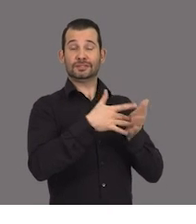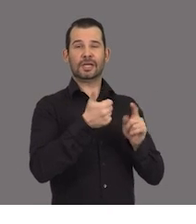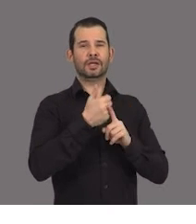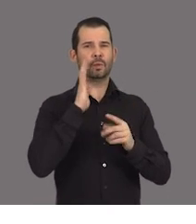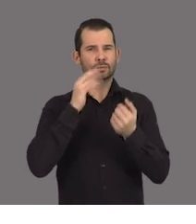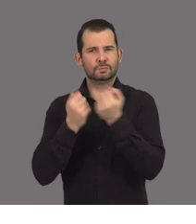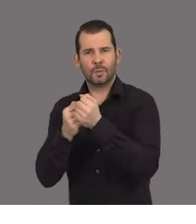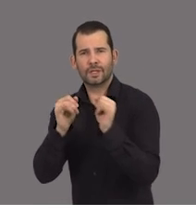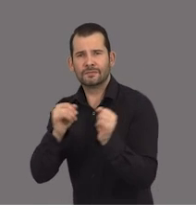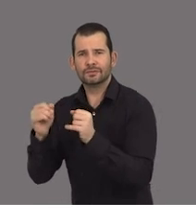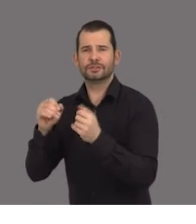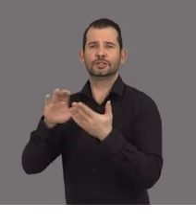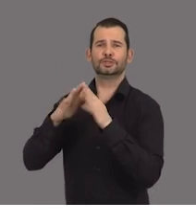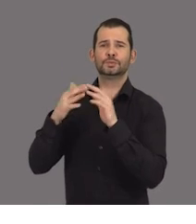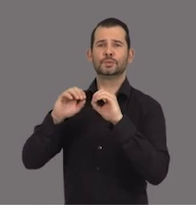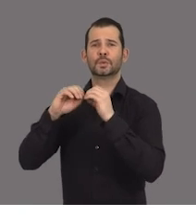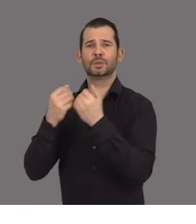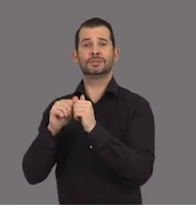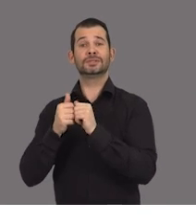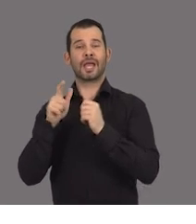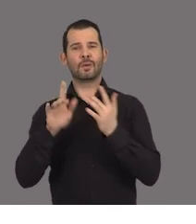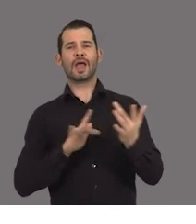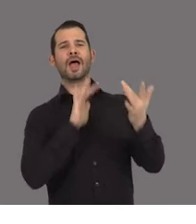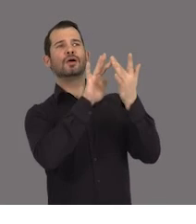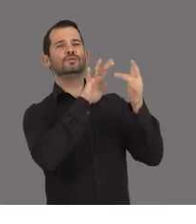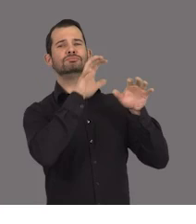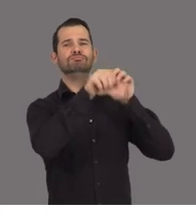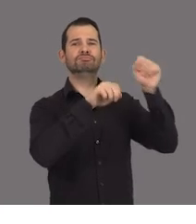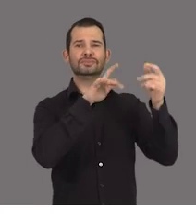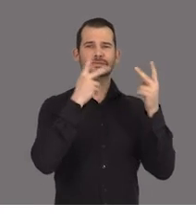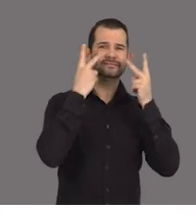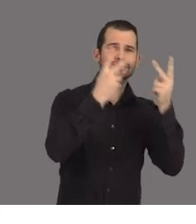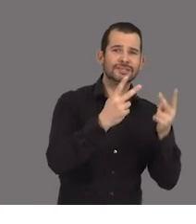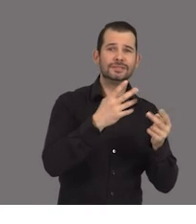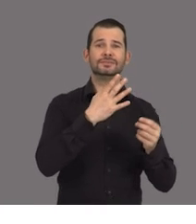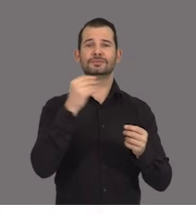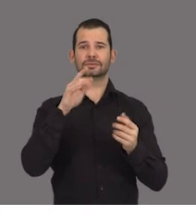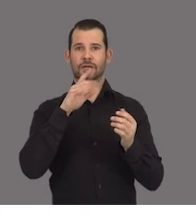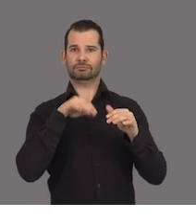and community organizations through outreach visits and in the centres by: